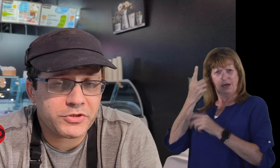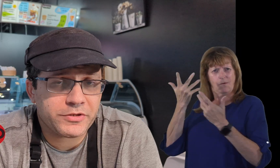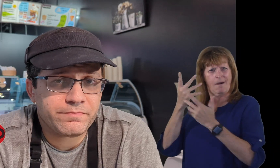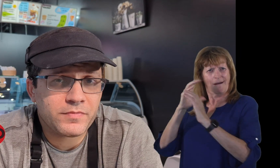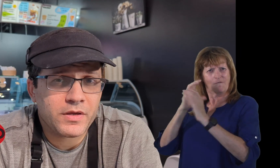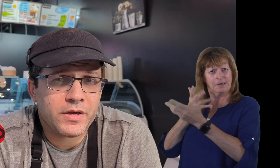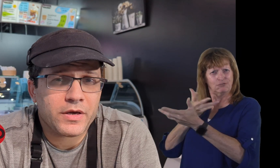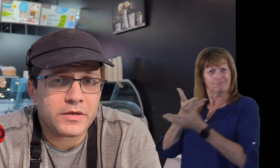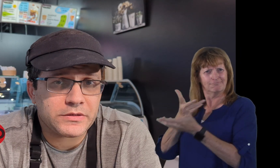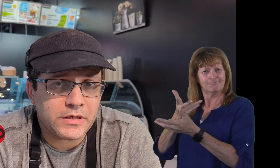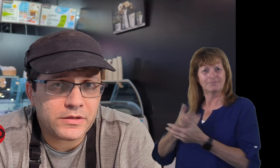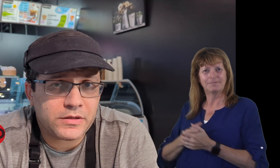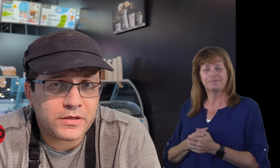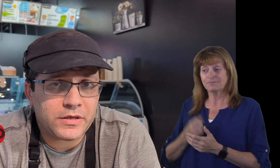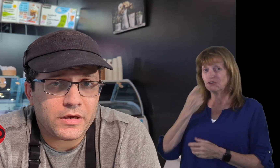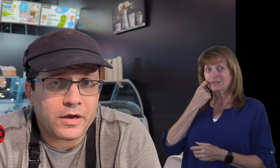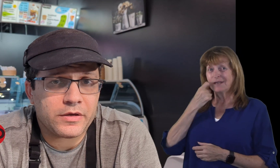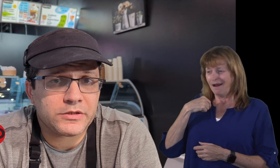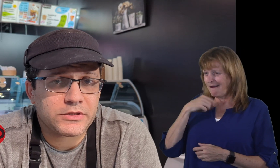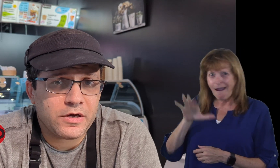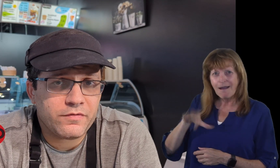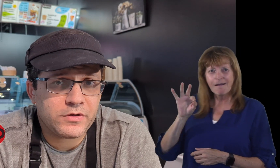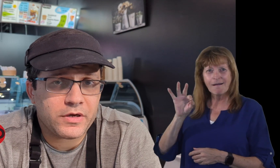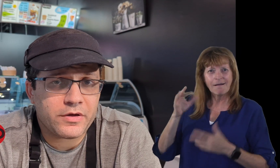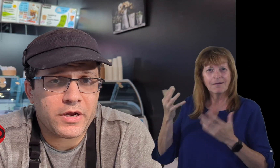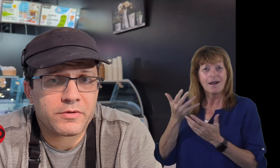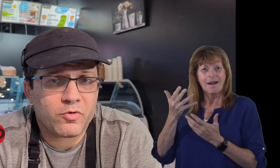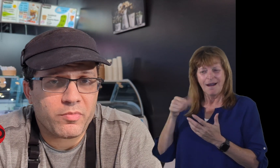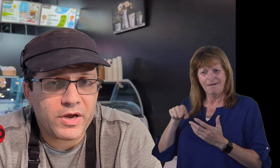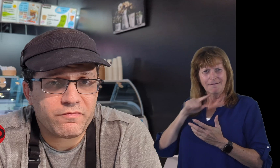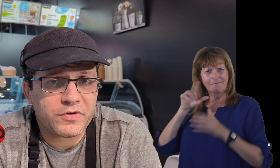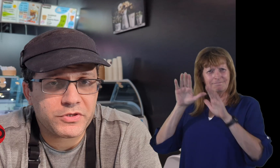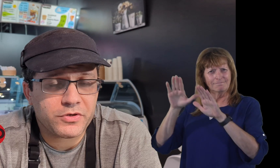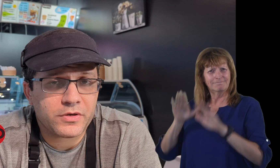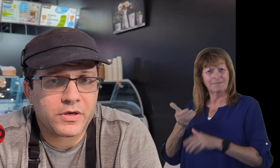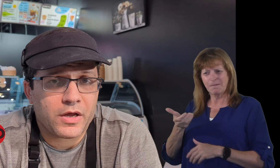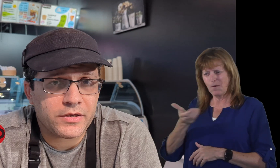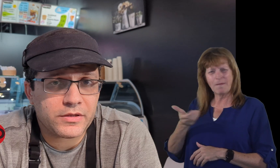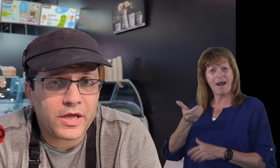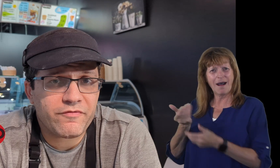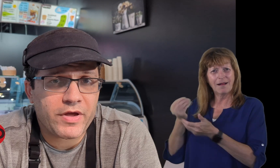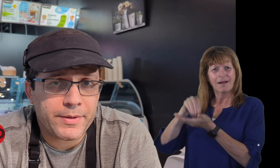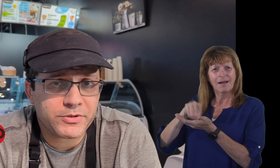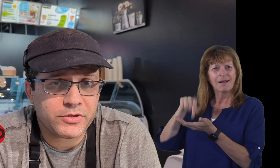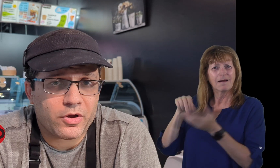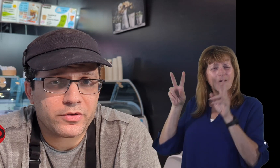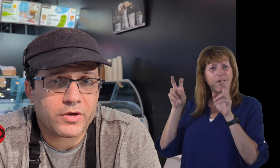understand conversations. Recently, I discovered a great mobile feature